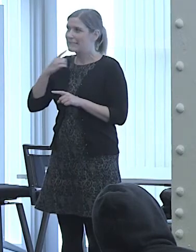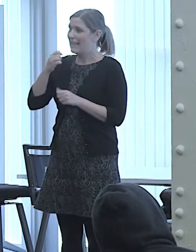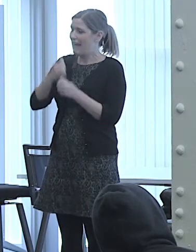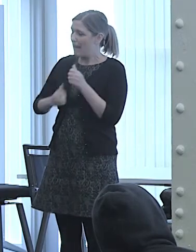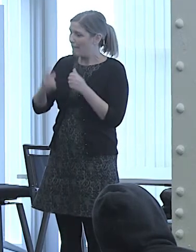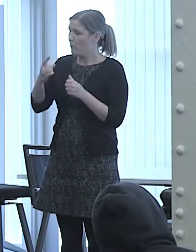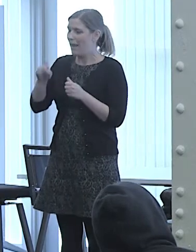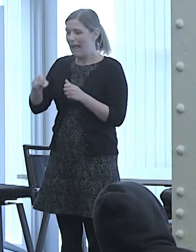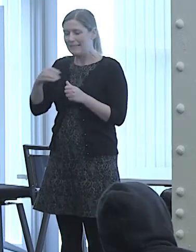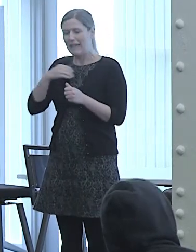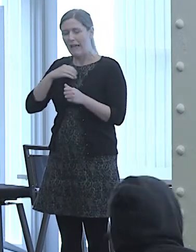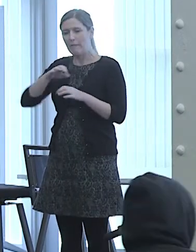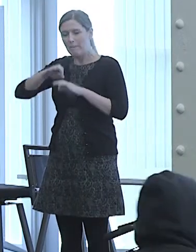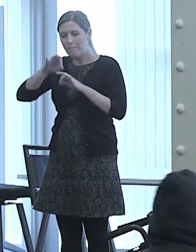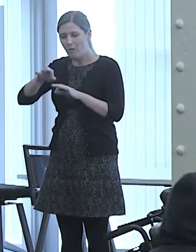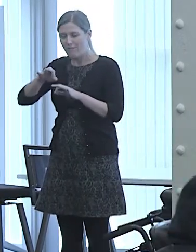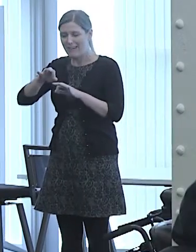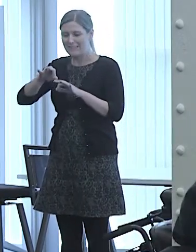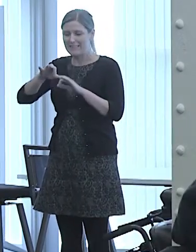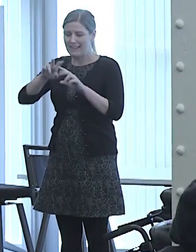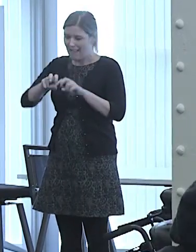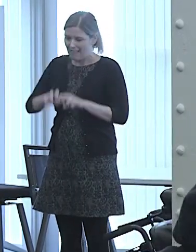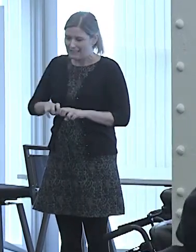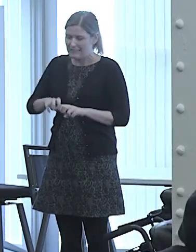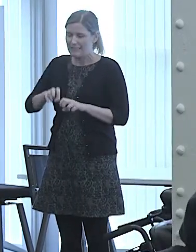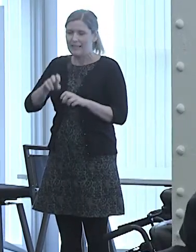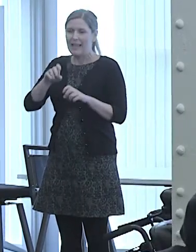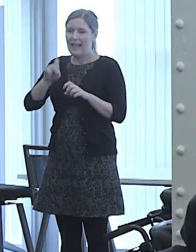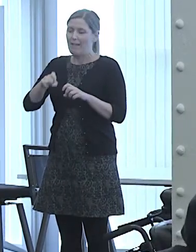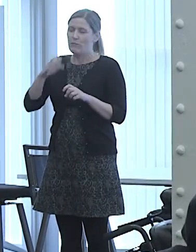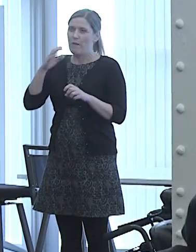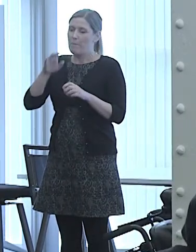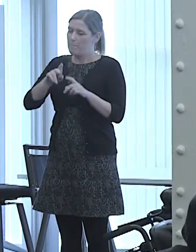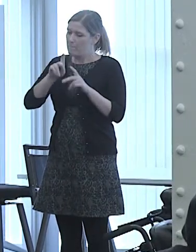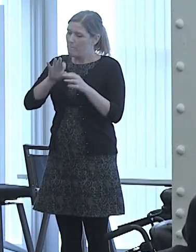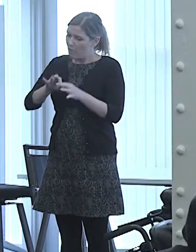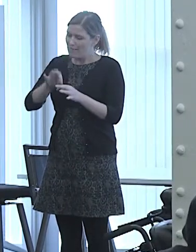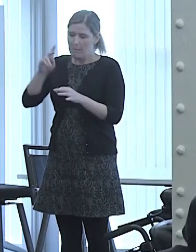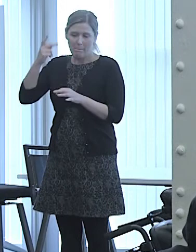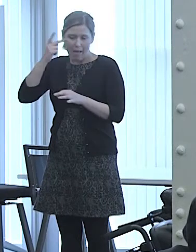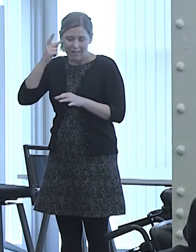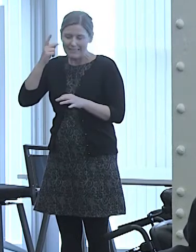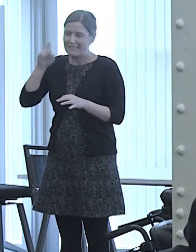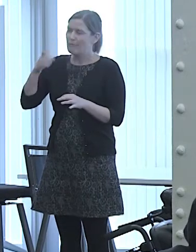perfect analysis, know all the new buzzwords, et cetera and that's classist and able-ist as fuck.